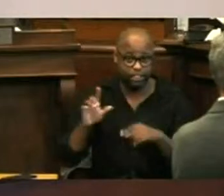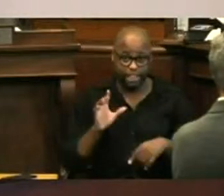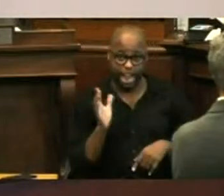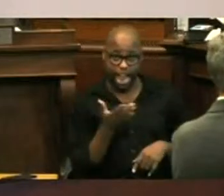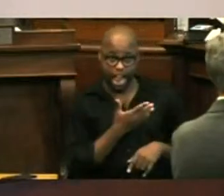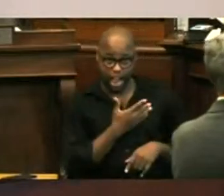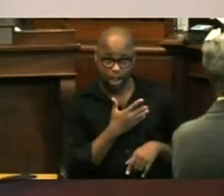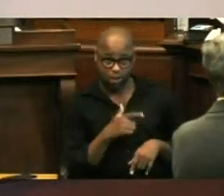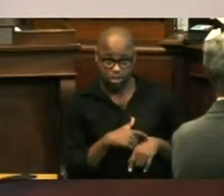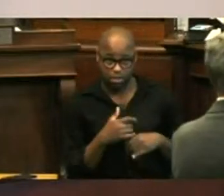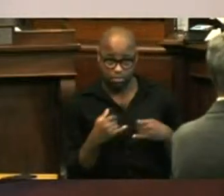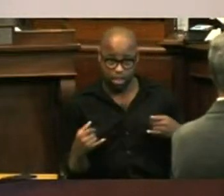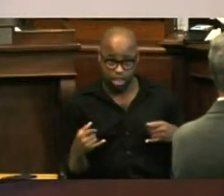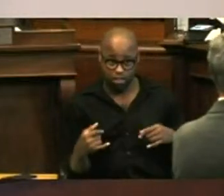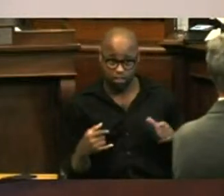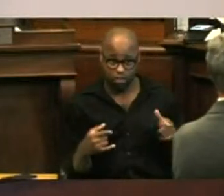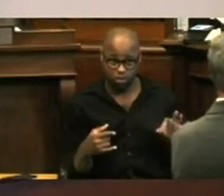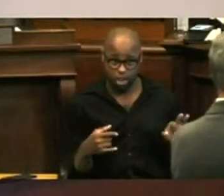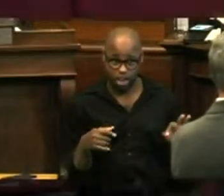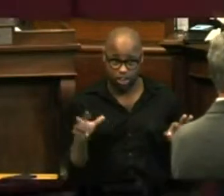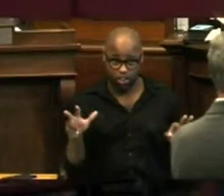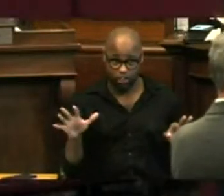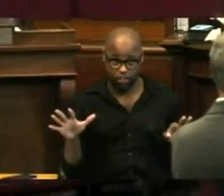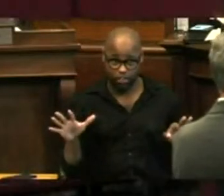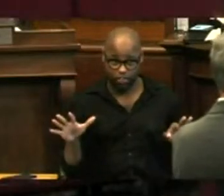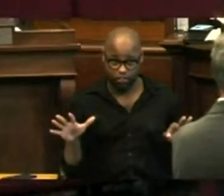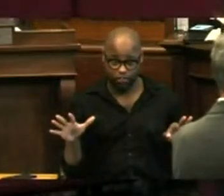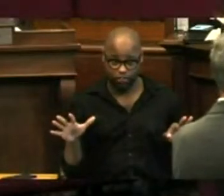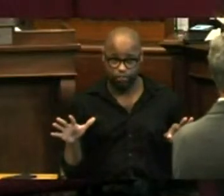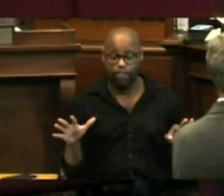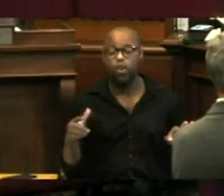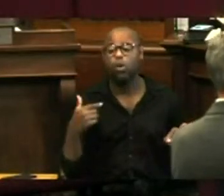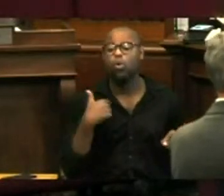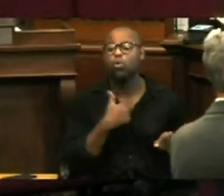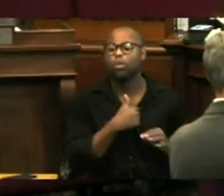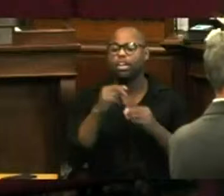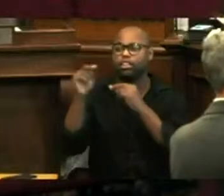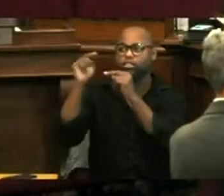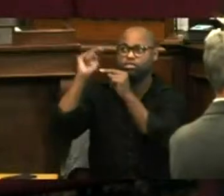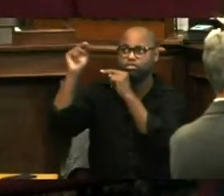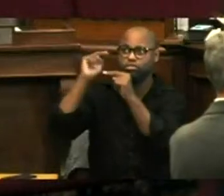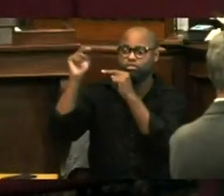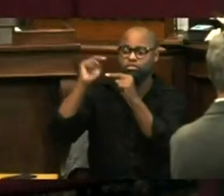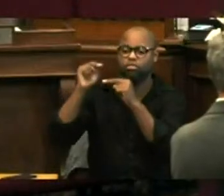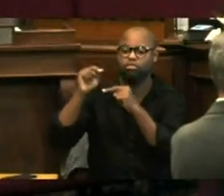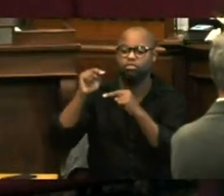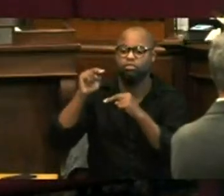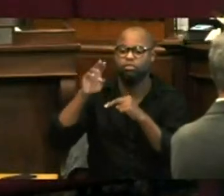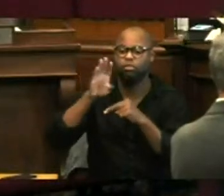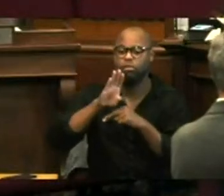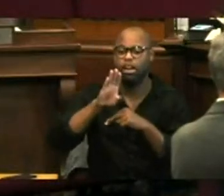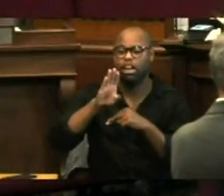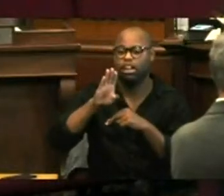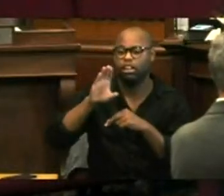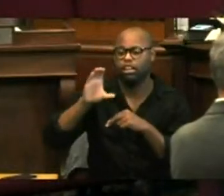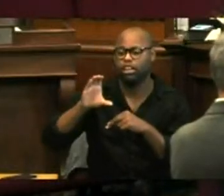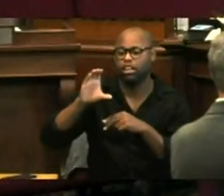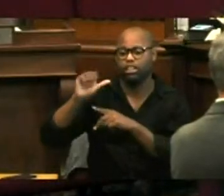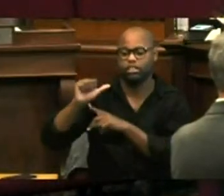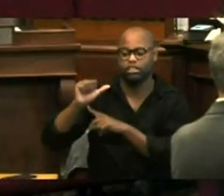federal timeline is different for the two of them. That's our timeline is 29 and 35. We